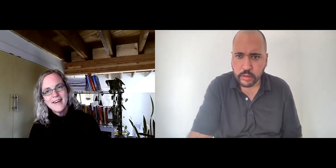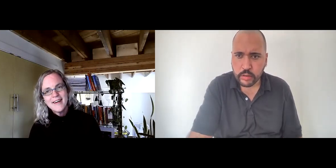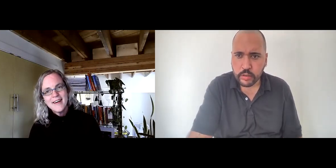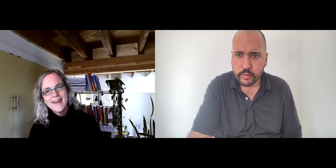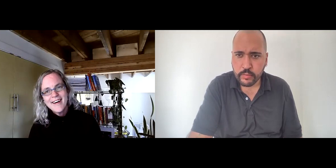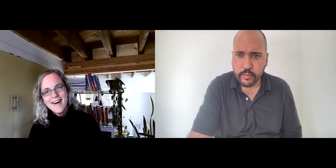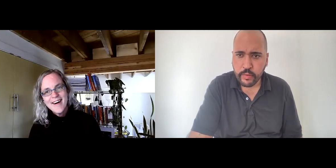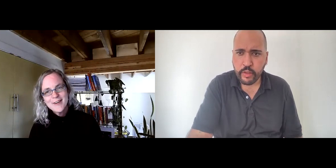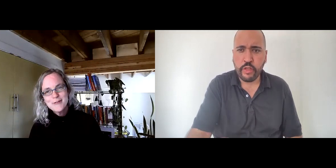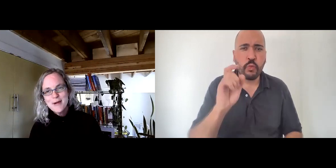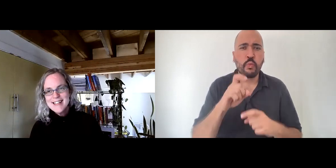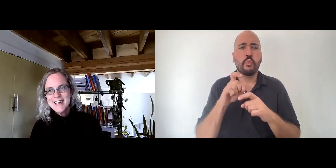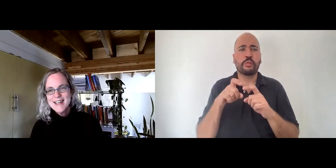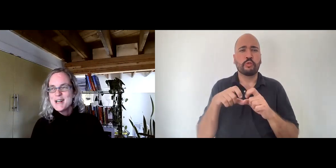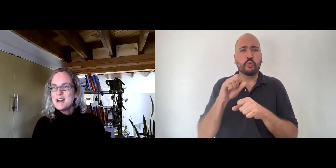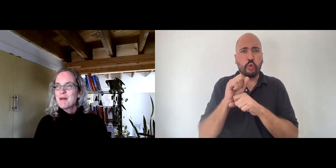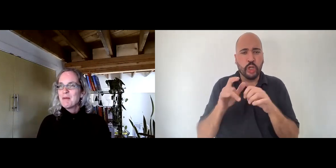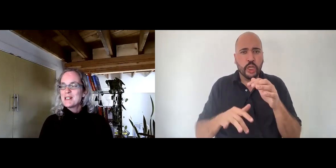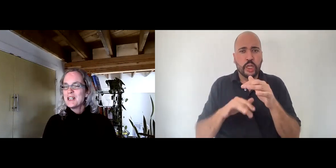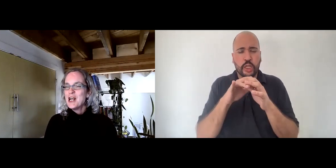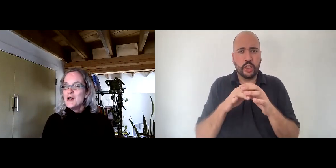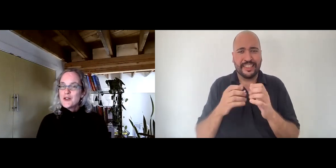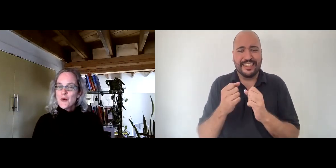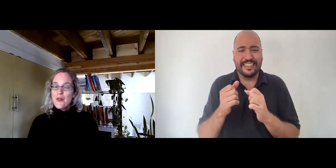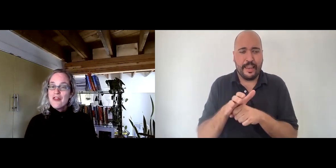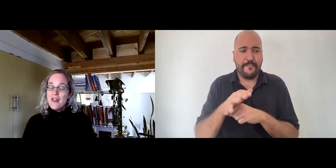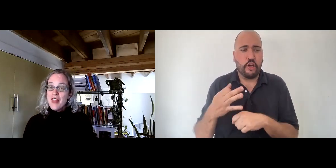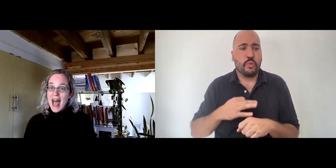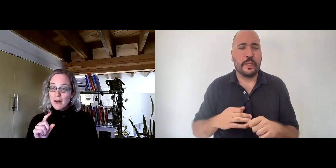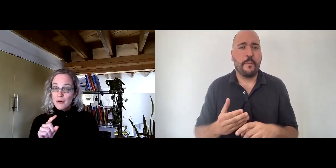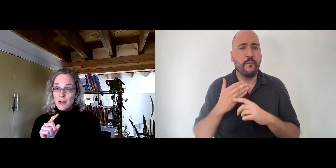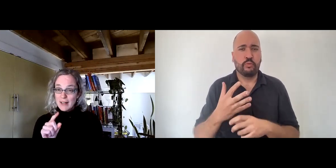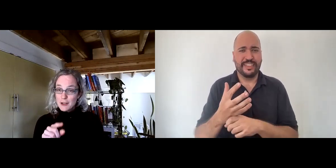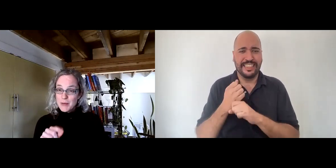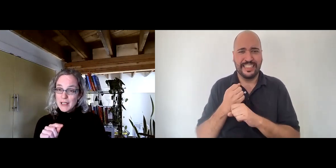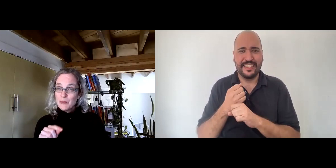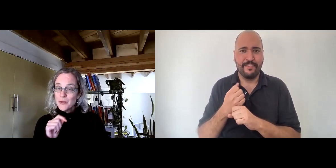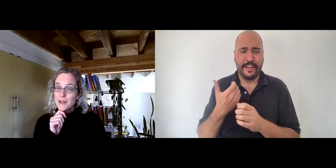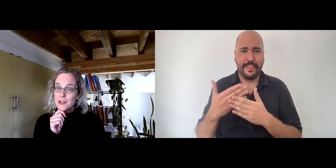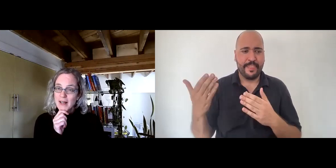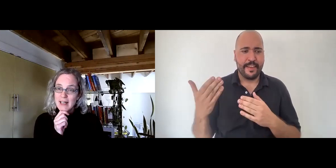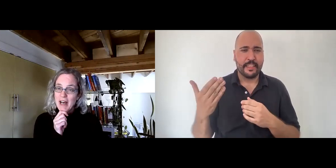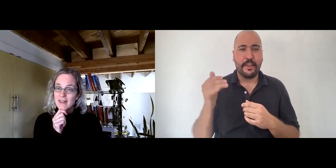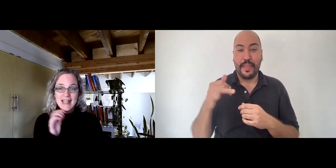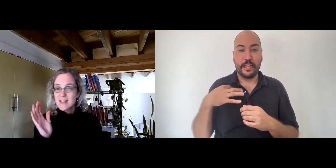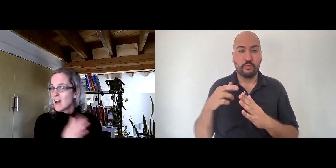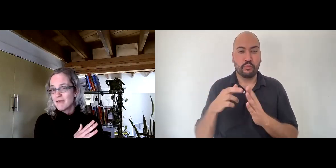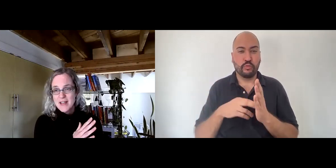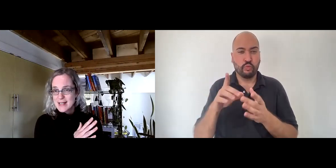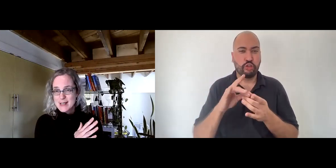Great great question, so that eligibility rule you're talking about is not for the SSI program.